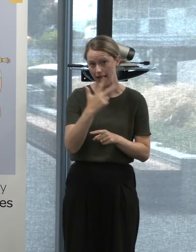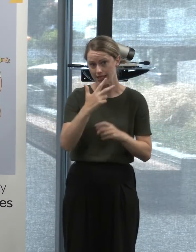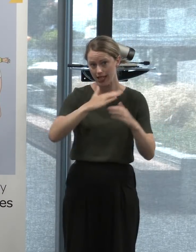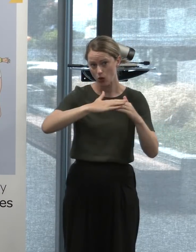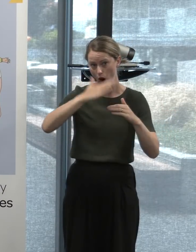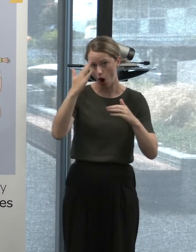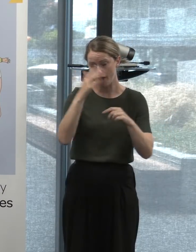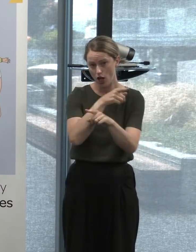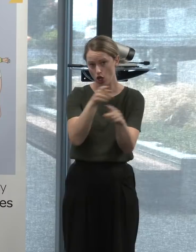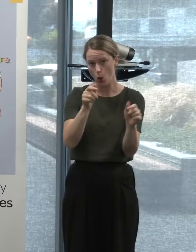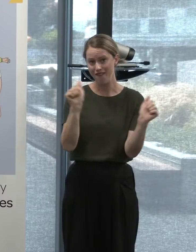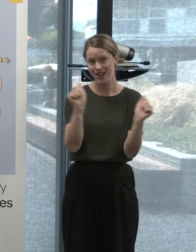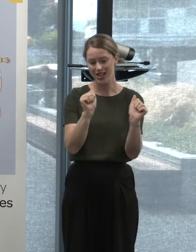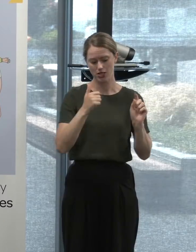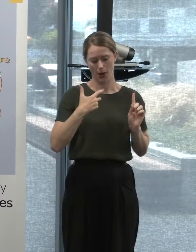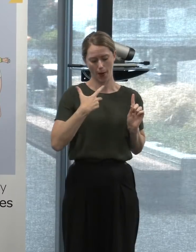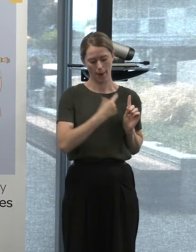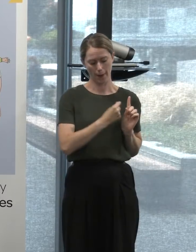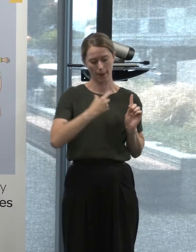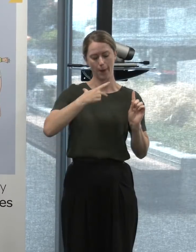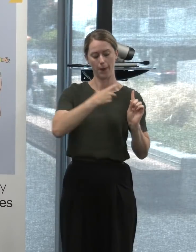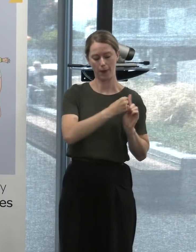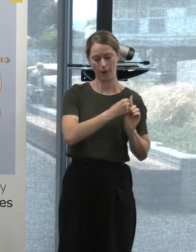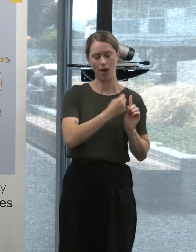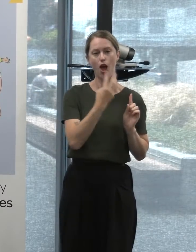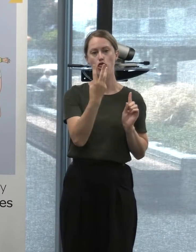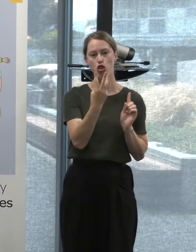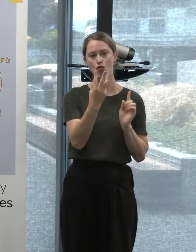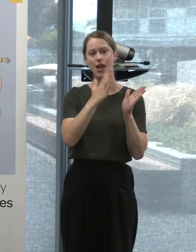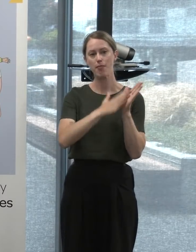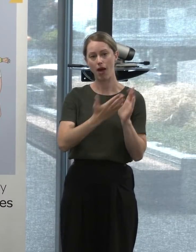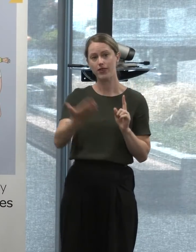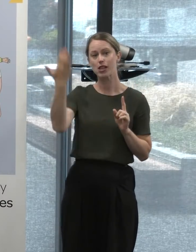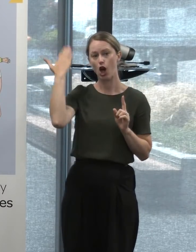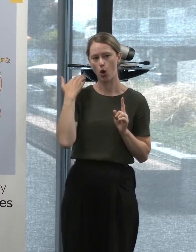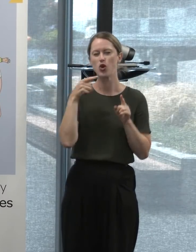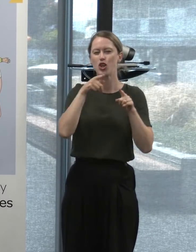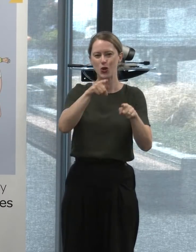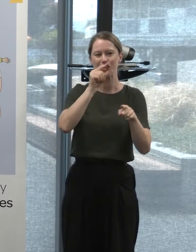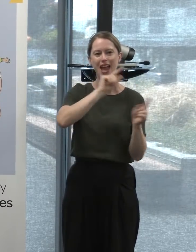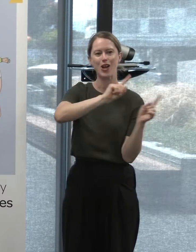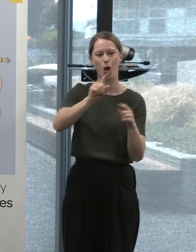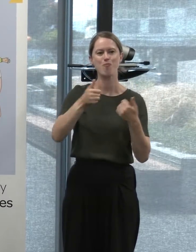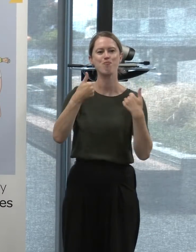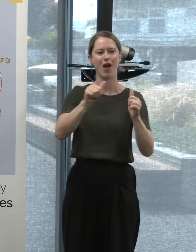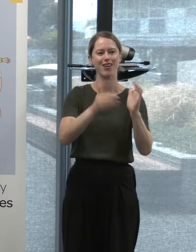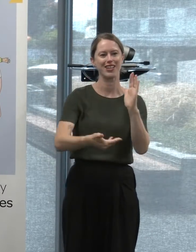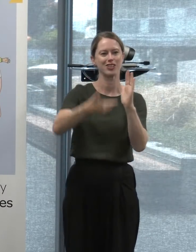From this Friday from this Friday, 4 February, if you are